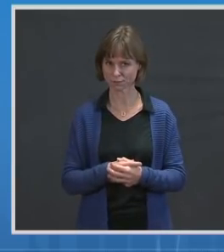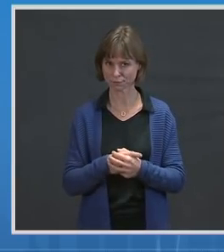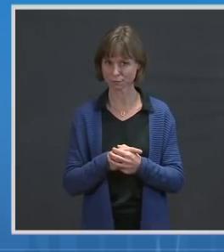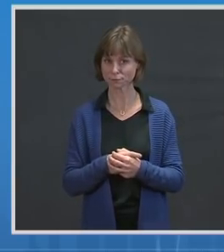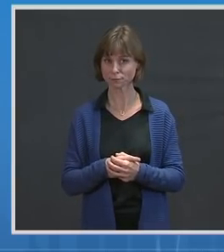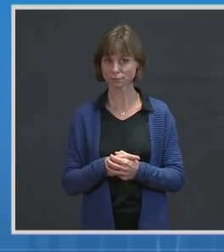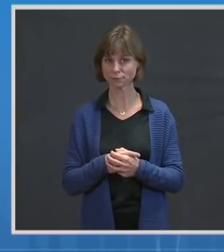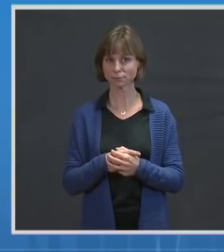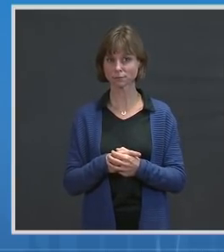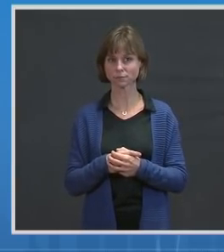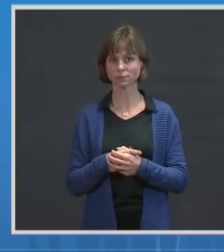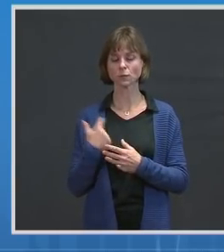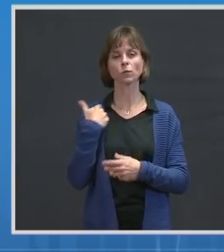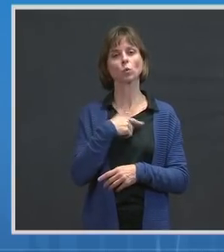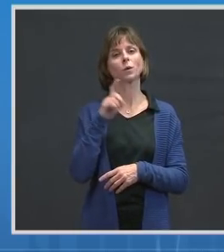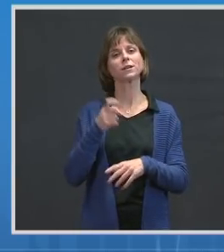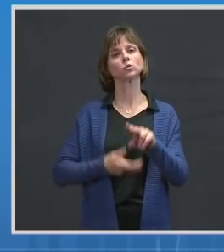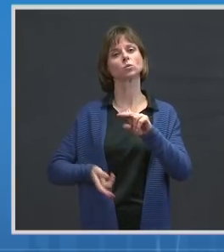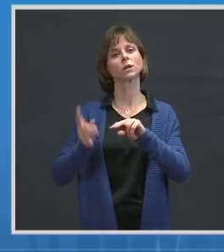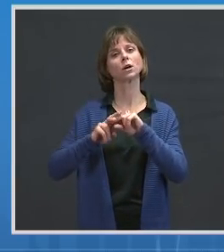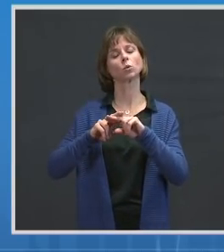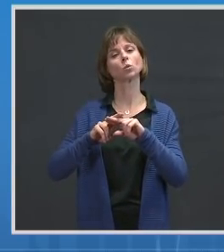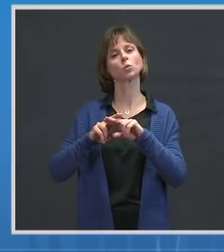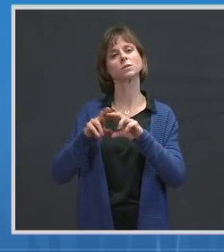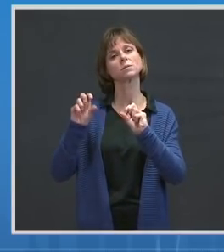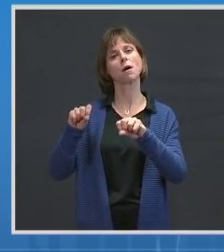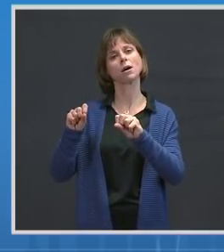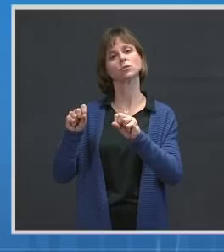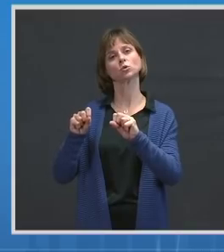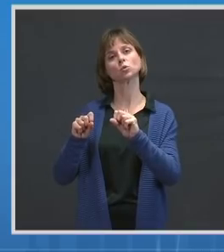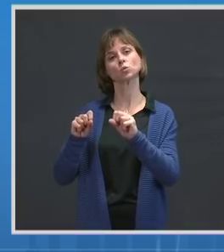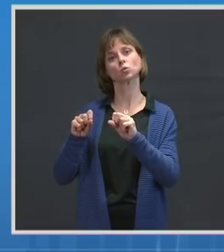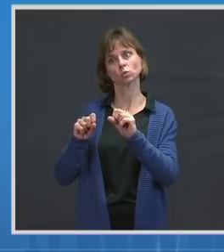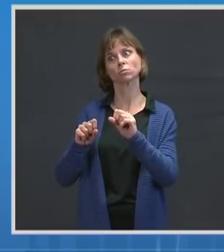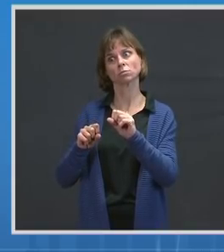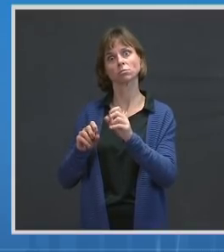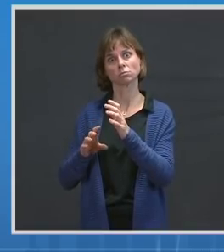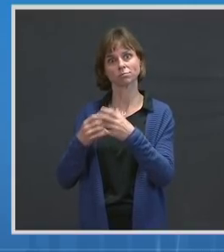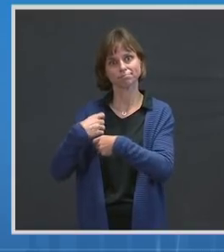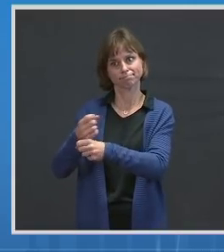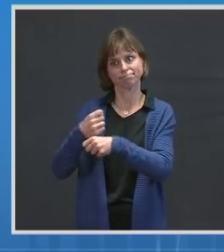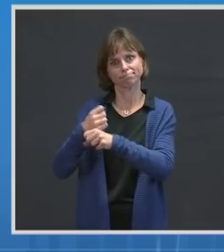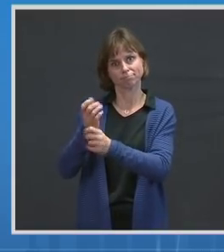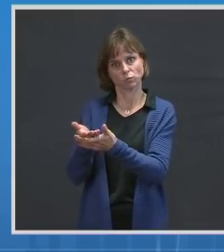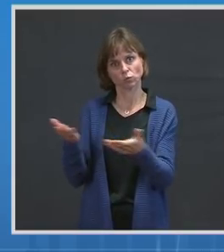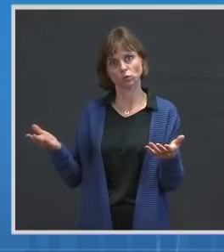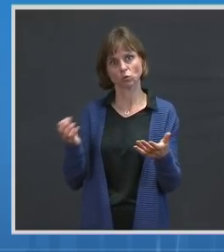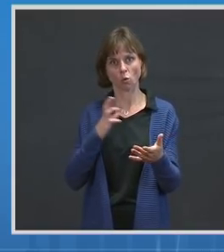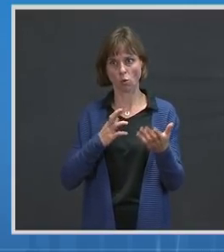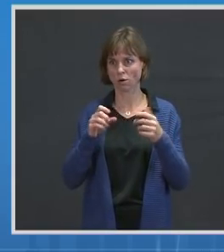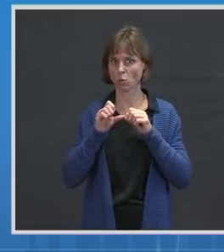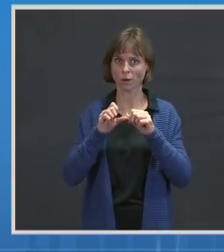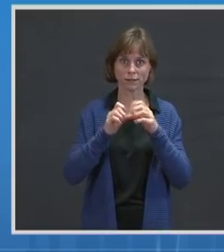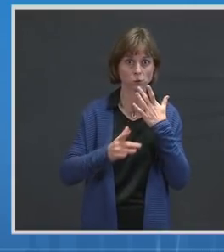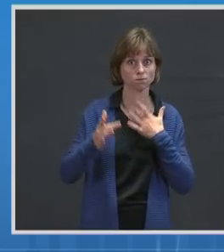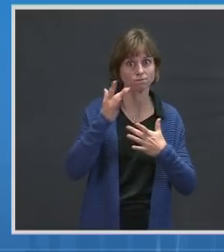to build the capacity to produce these materials or we'll continue to face shortages that will sidetrack our work in expanding access to testing.